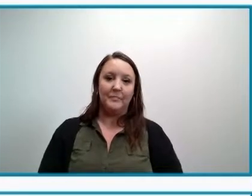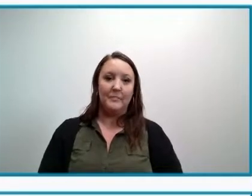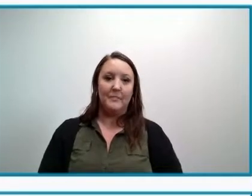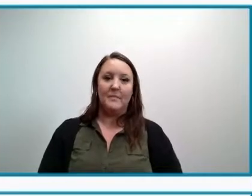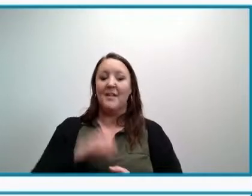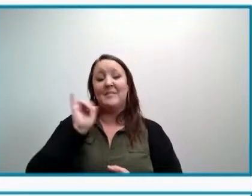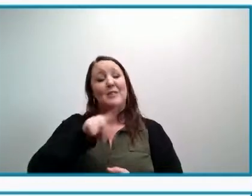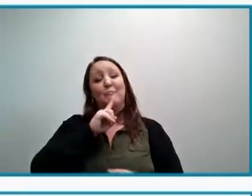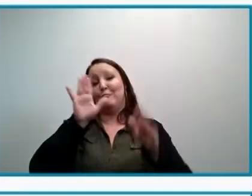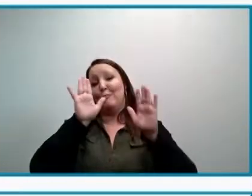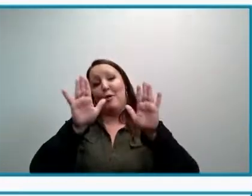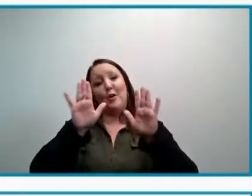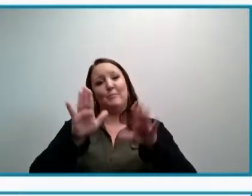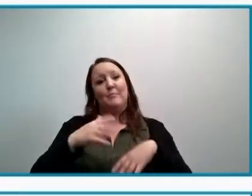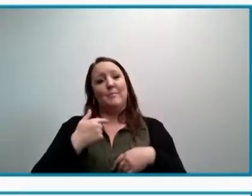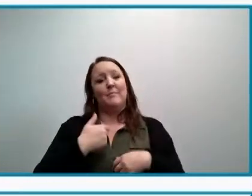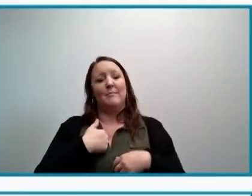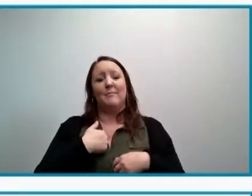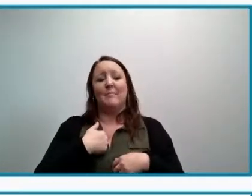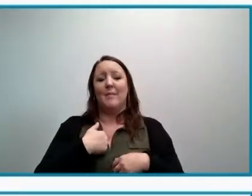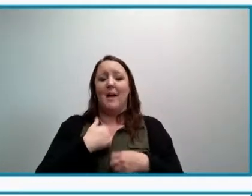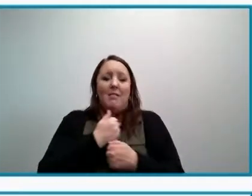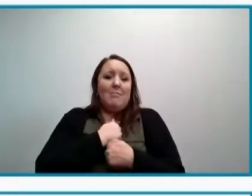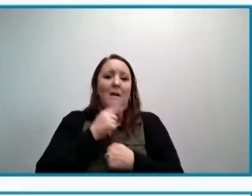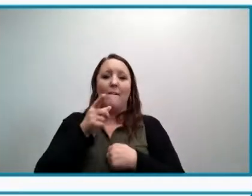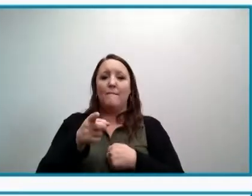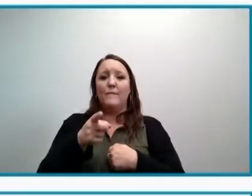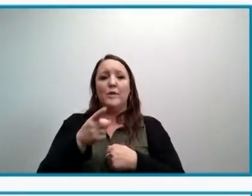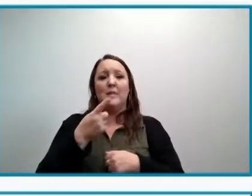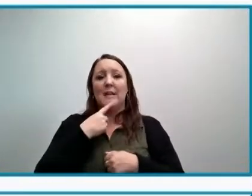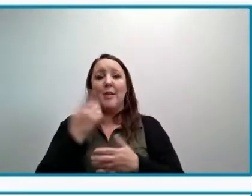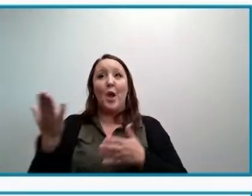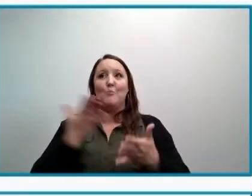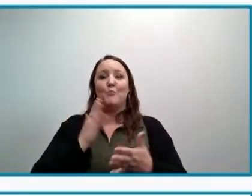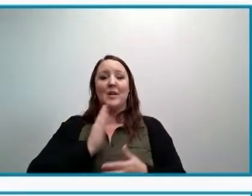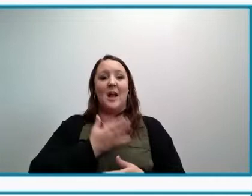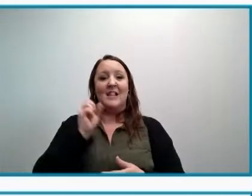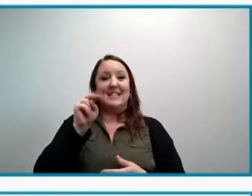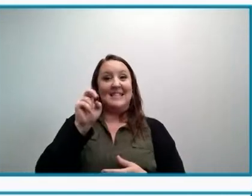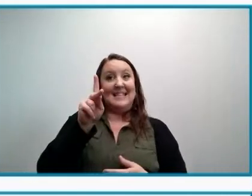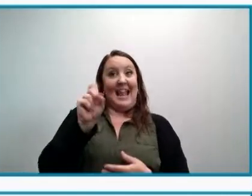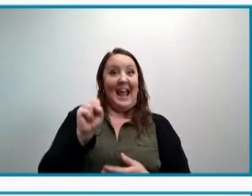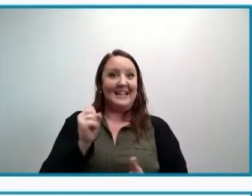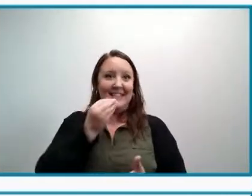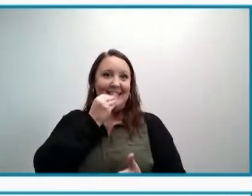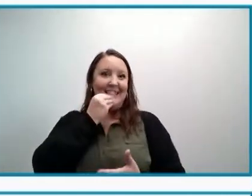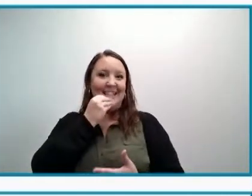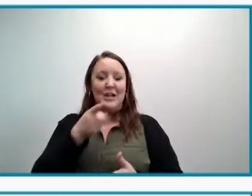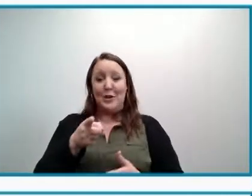I love that you brought up something like they bring us snacks, and I think that you're absolutely right. It's not small,